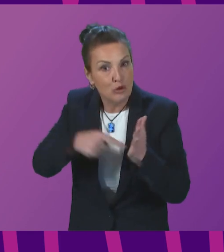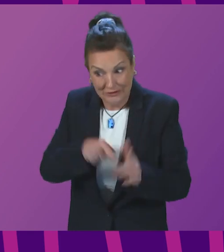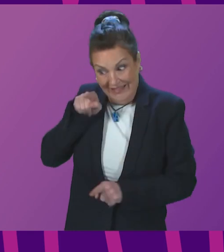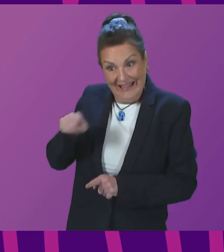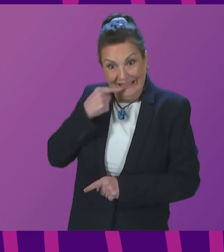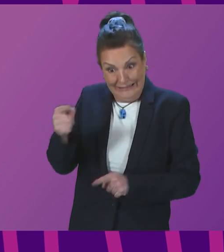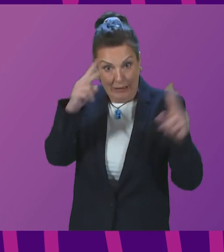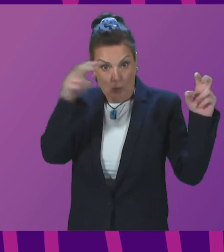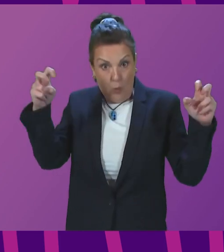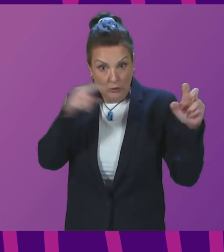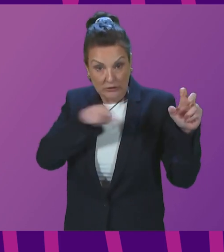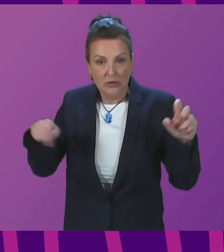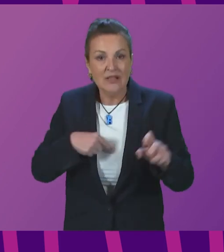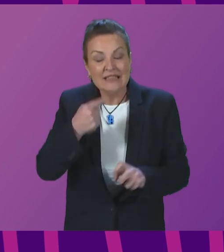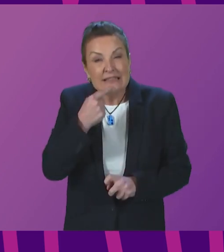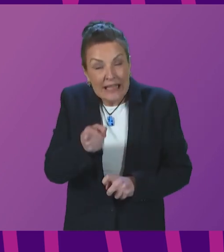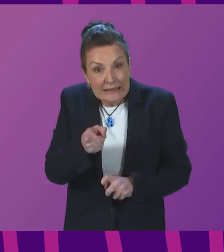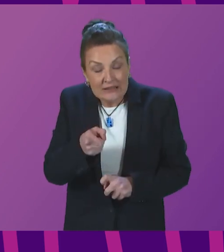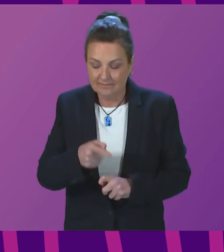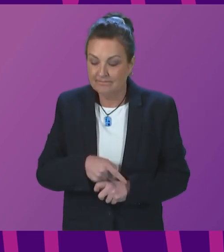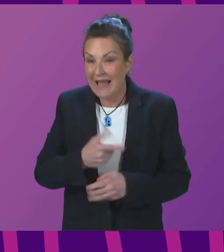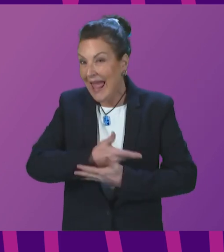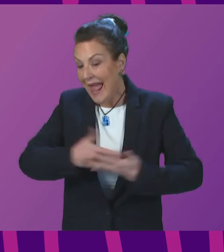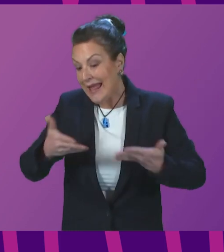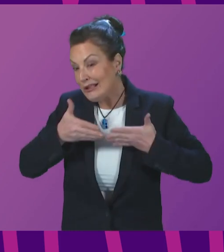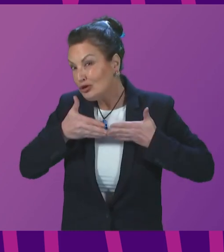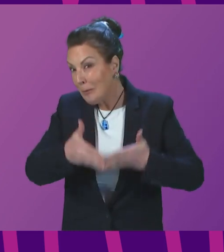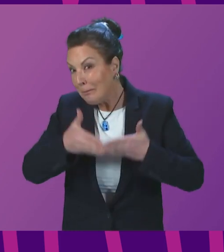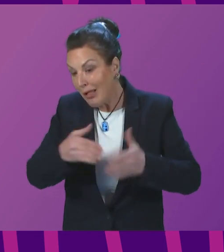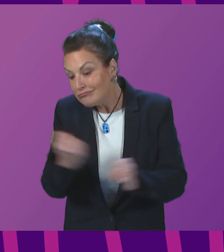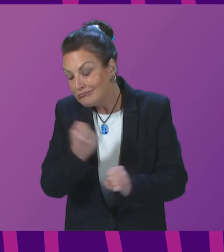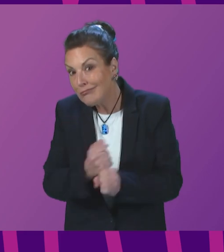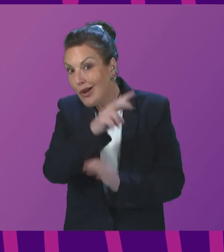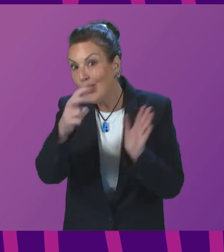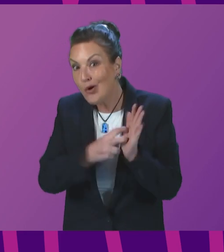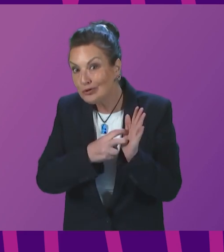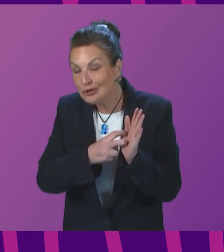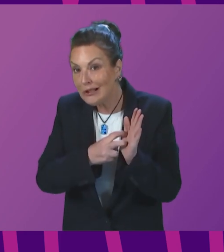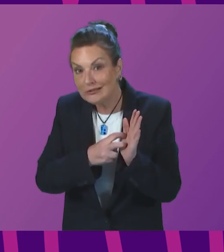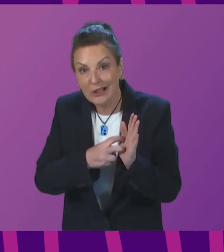“it is unlikely that any shipbuilding contract would be signed if there was no such guarantee”,